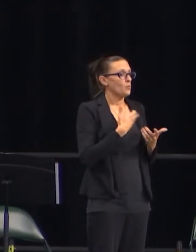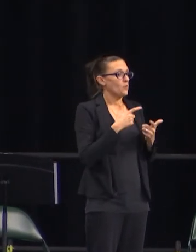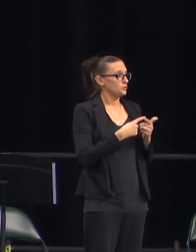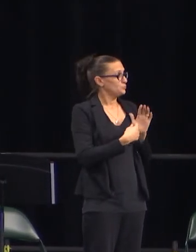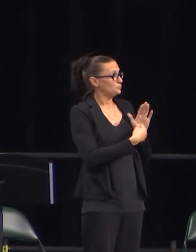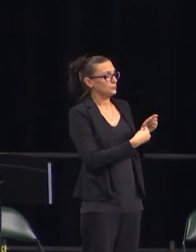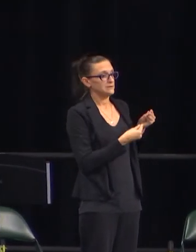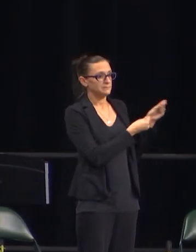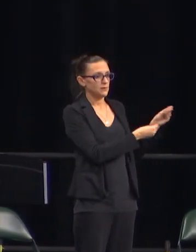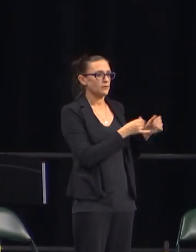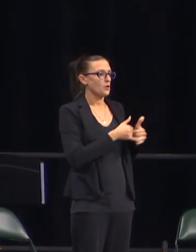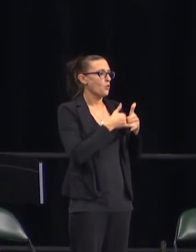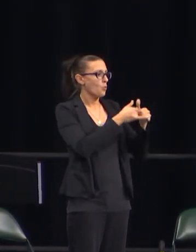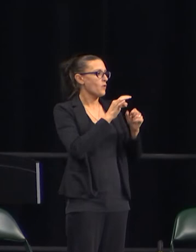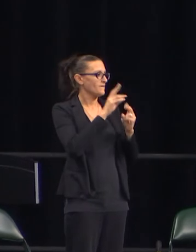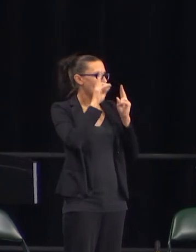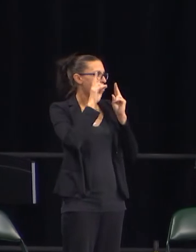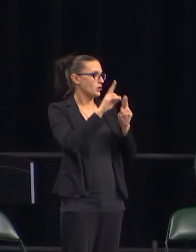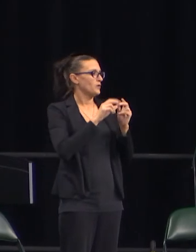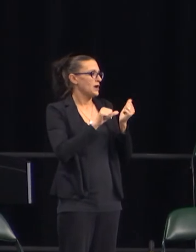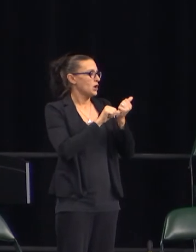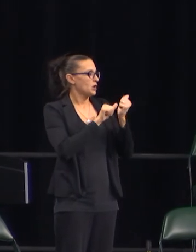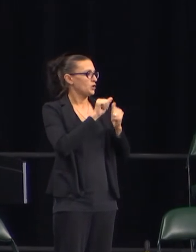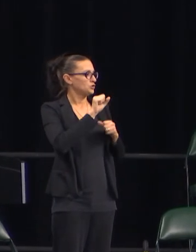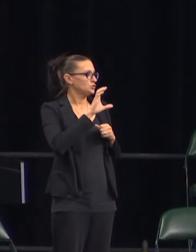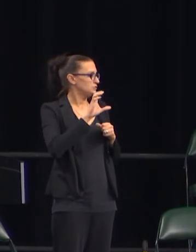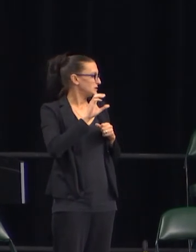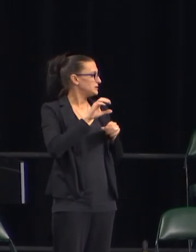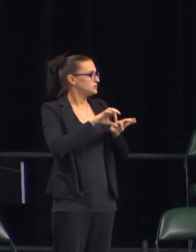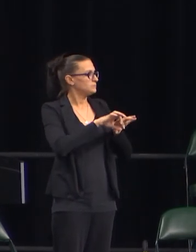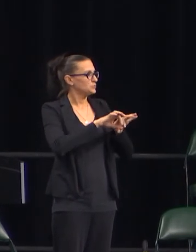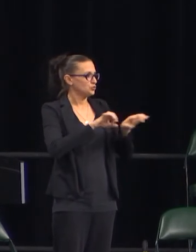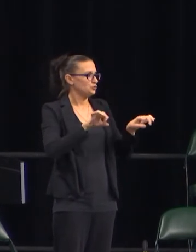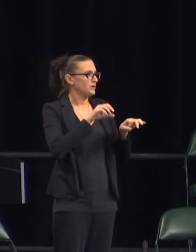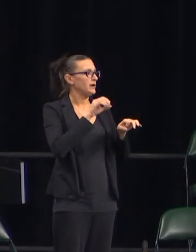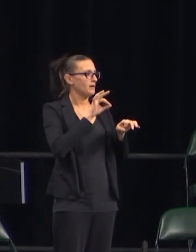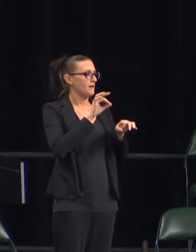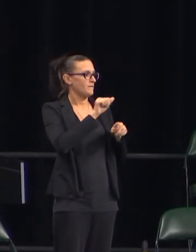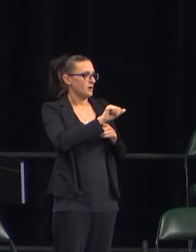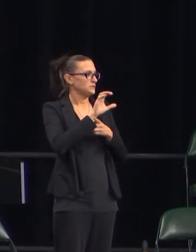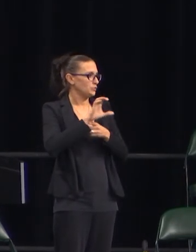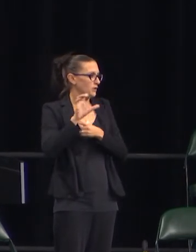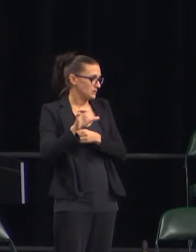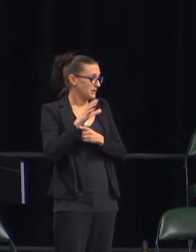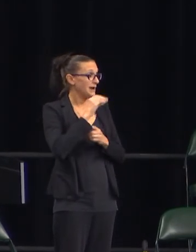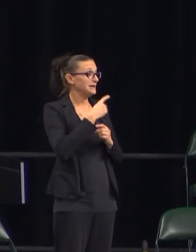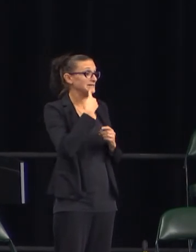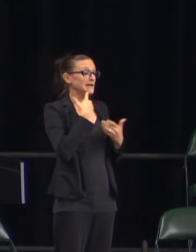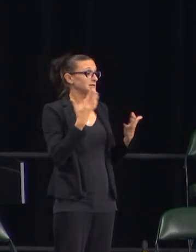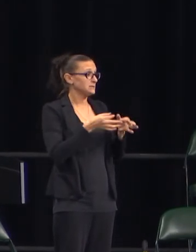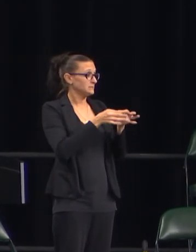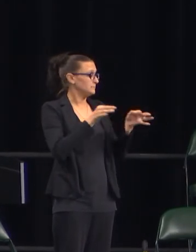with the award of Honorary Associate Degree at Austin Community College. And it reads as follows.